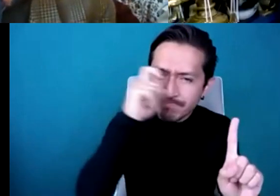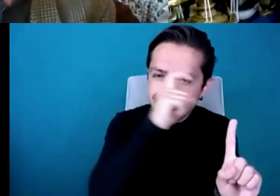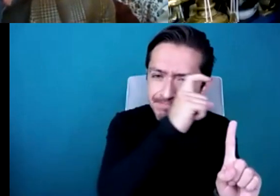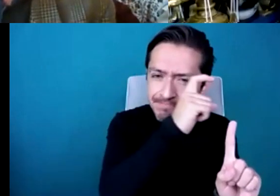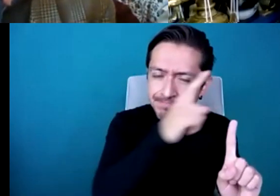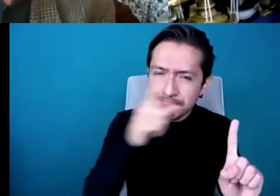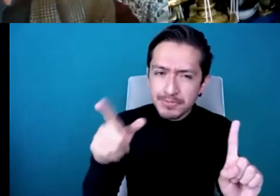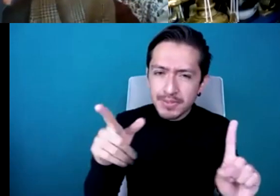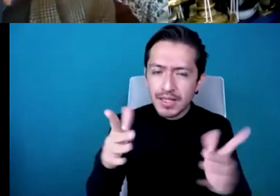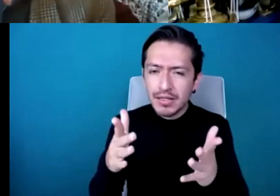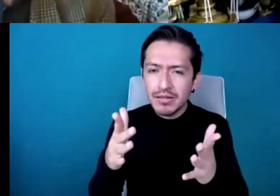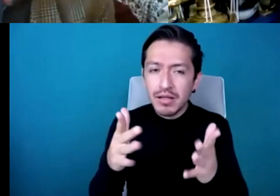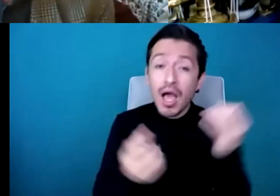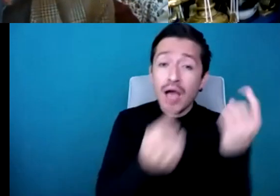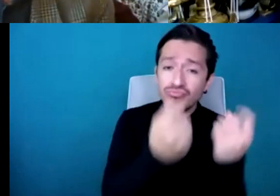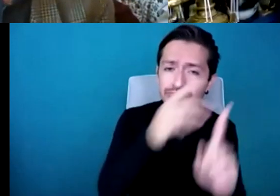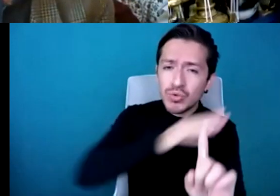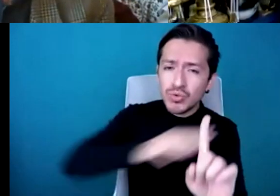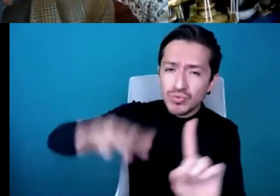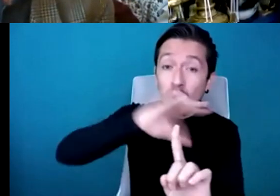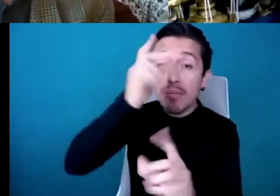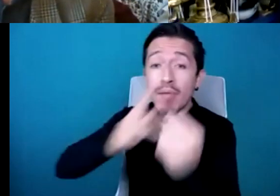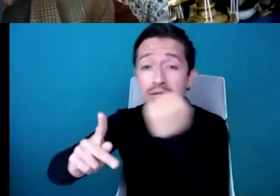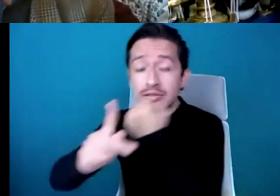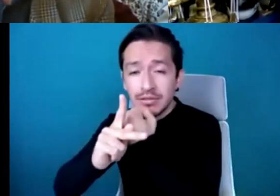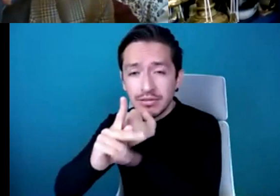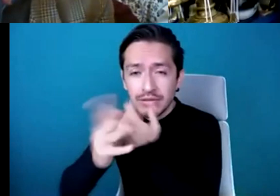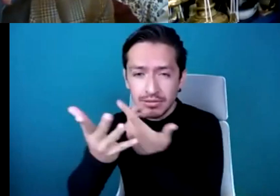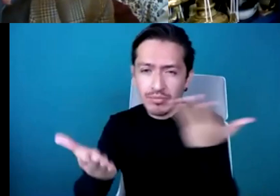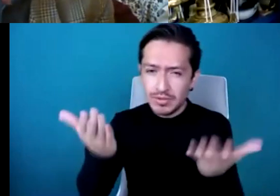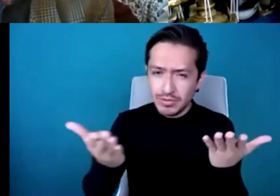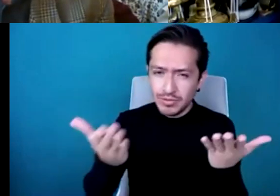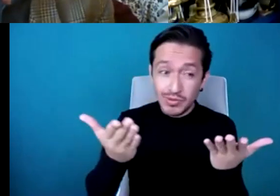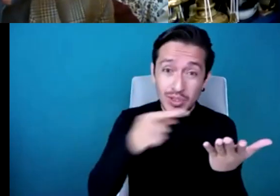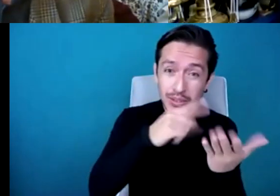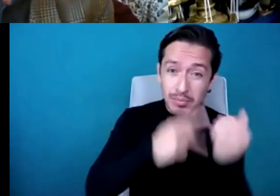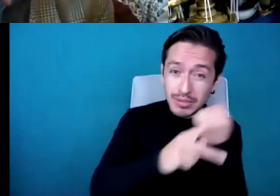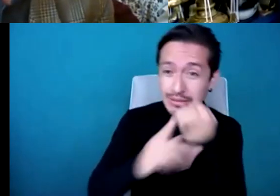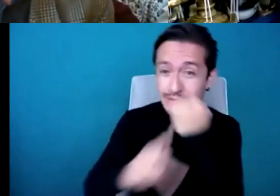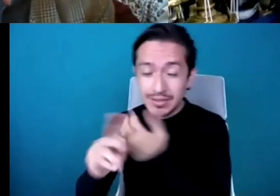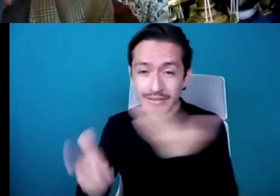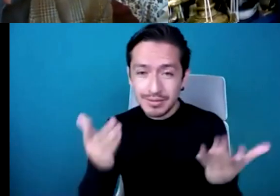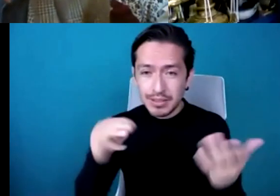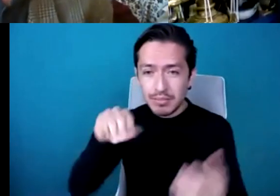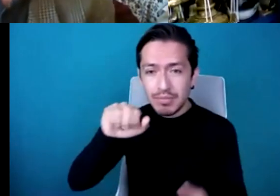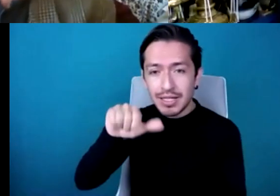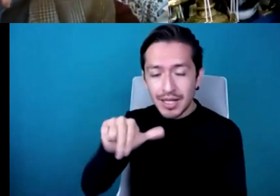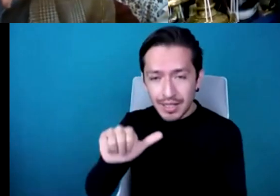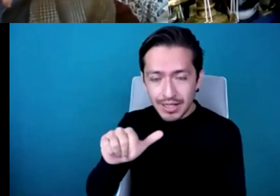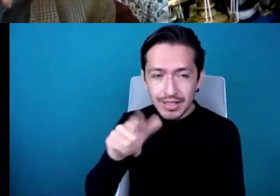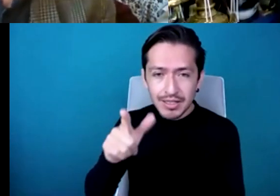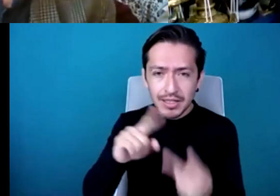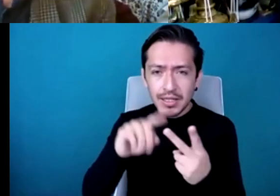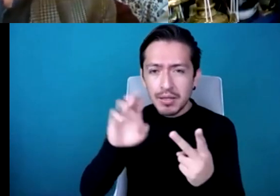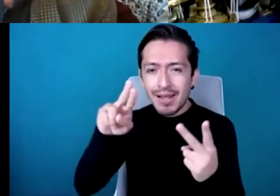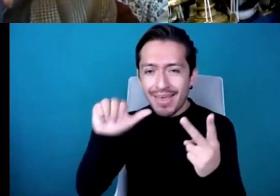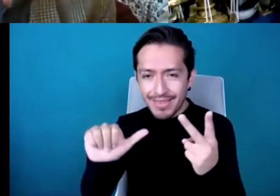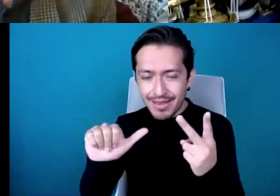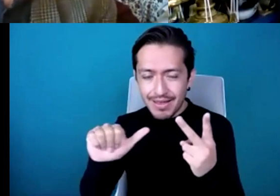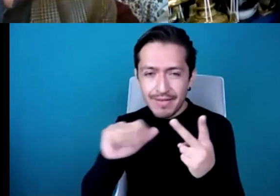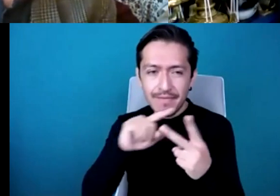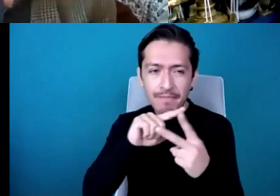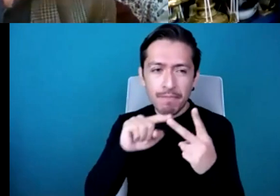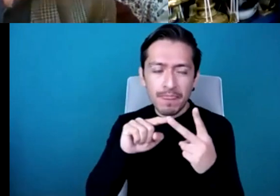as compared to others Mariana Tirado for example and Brenda Lucia Carlini are referring to